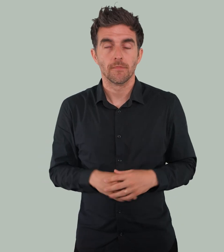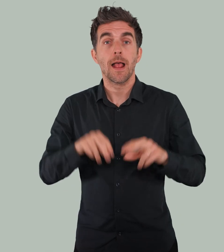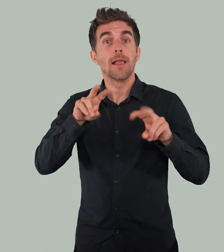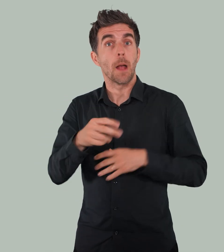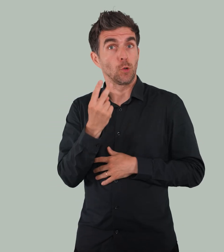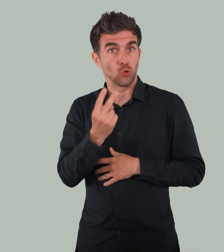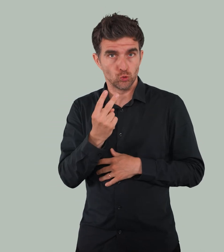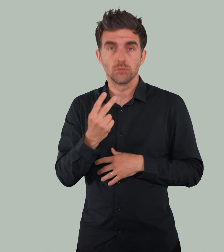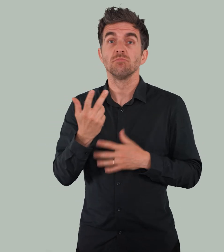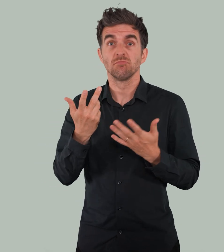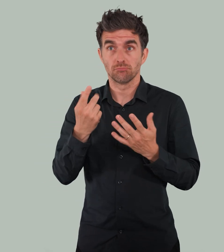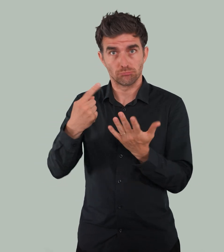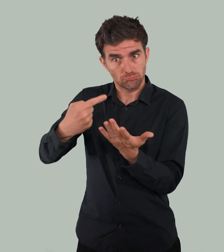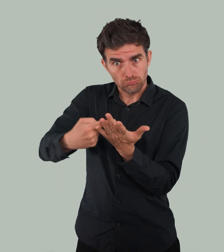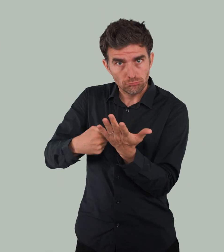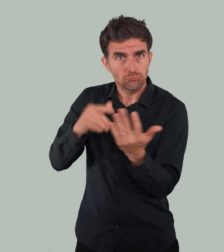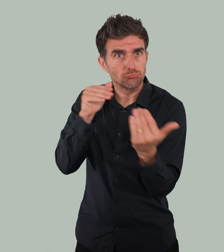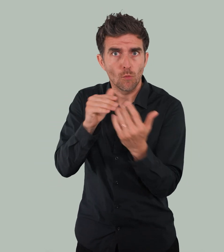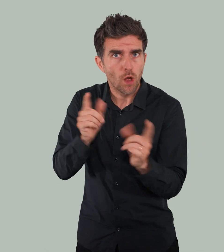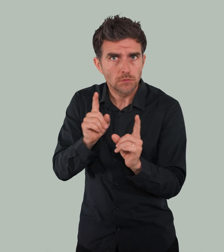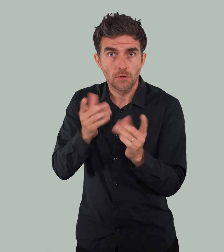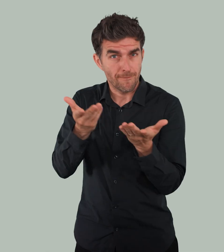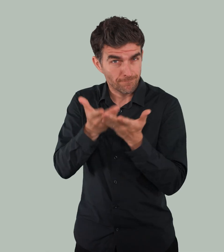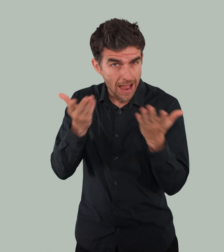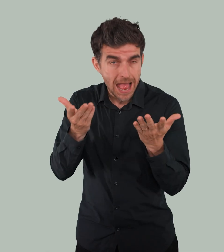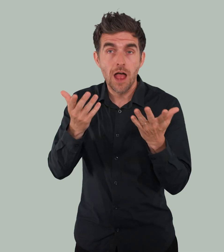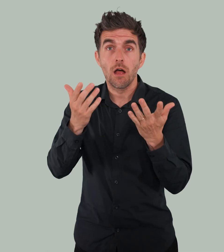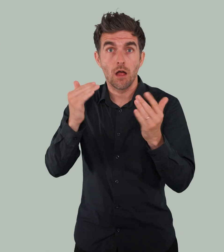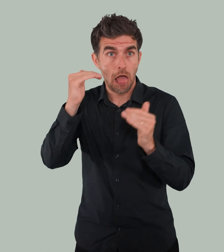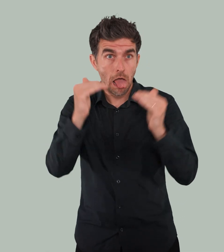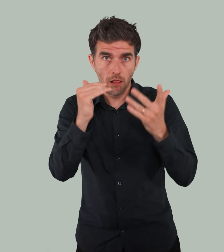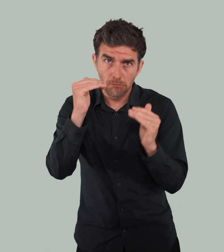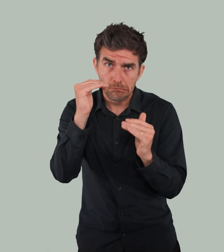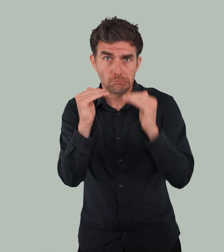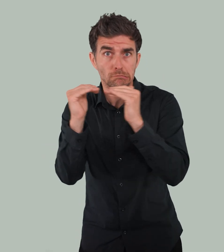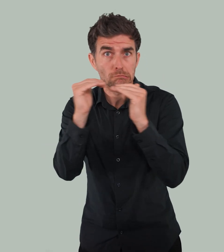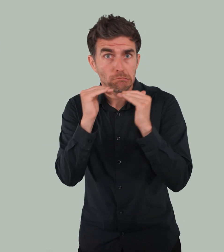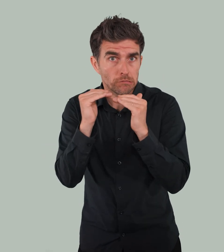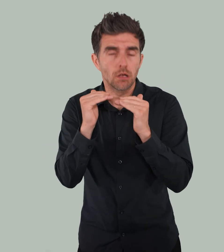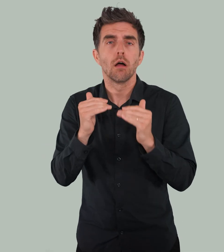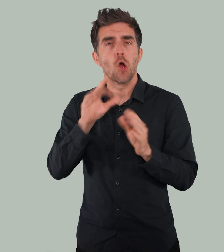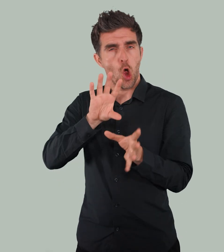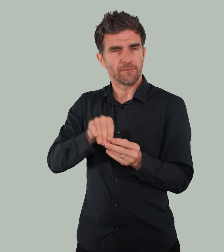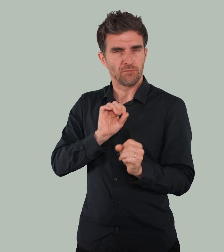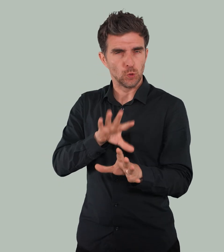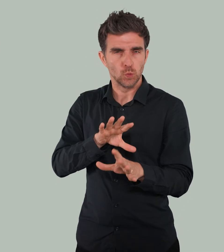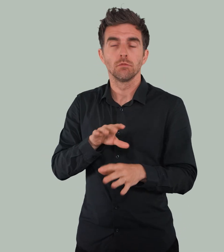Theme 2: Eligibility, Fairness and Equity Overview